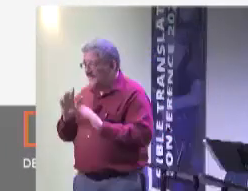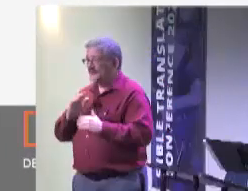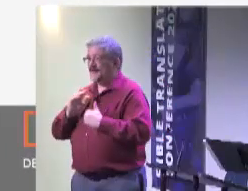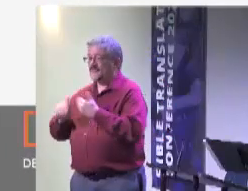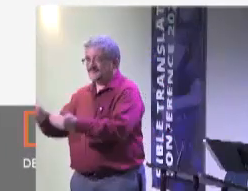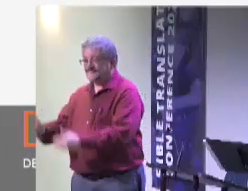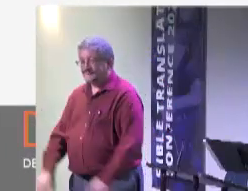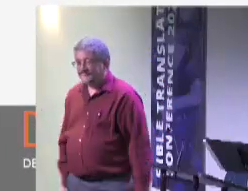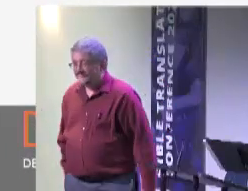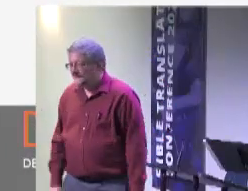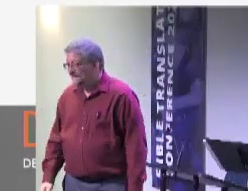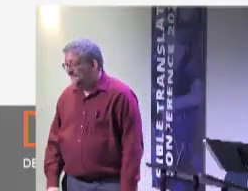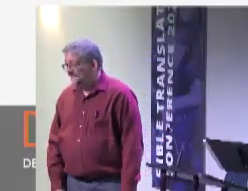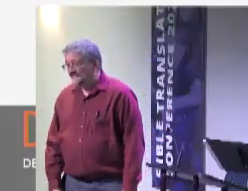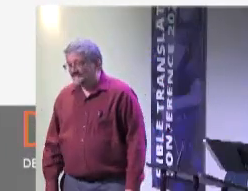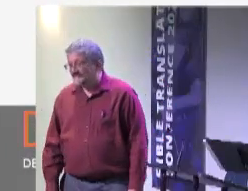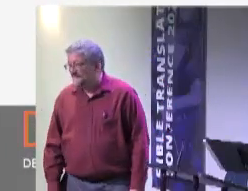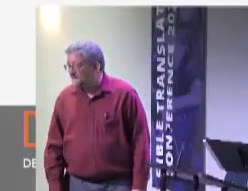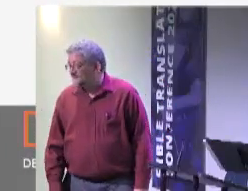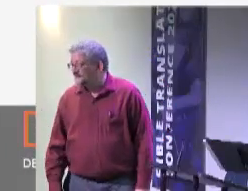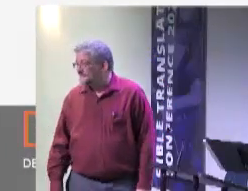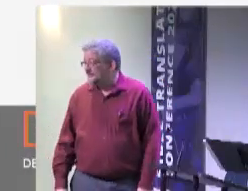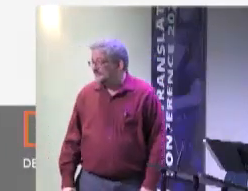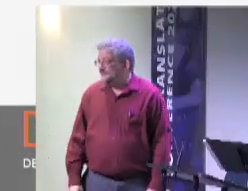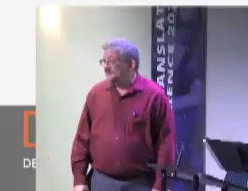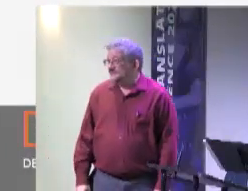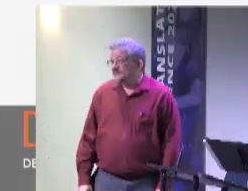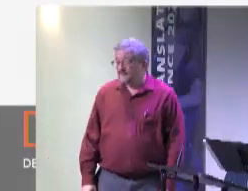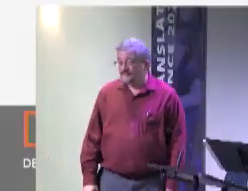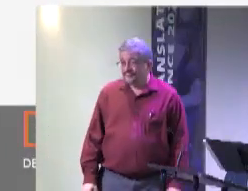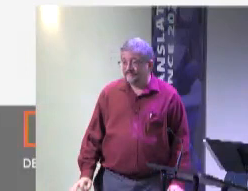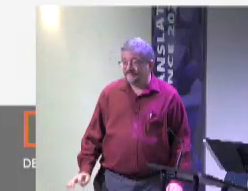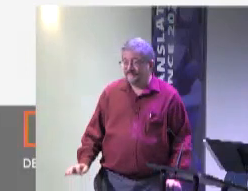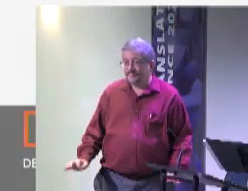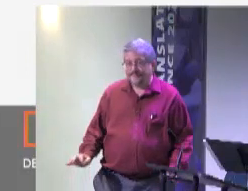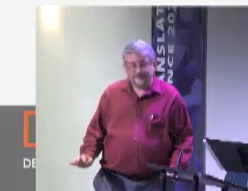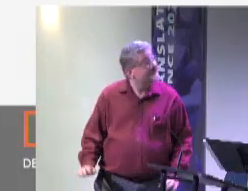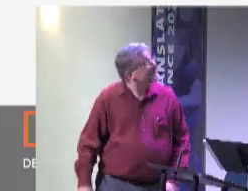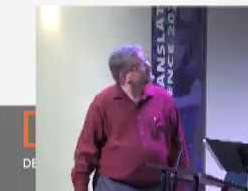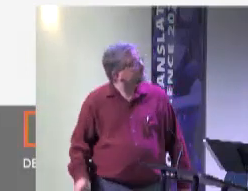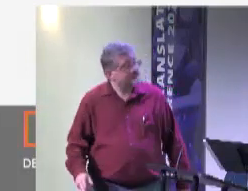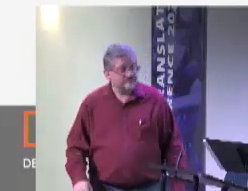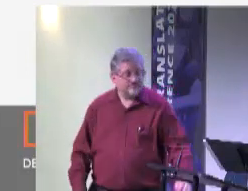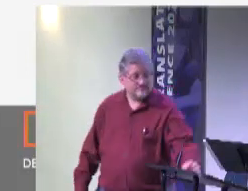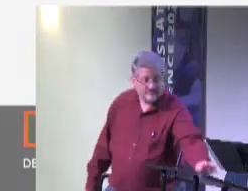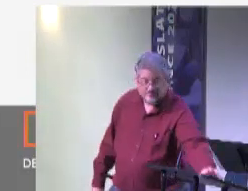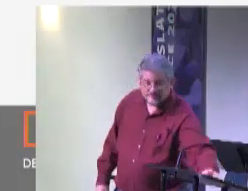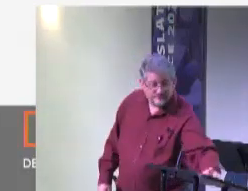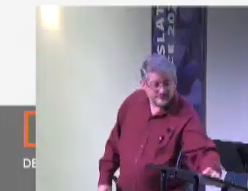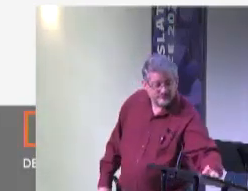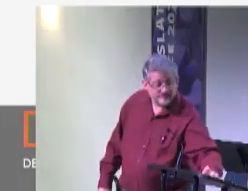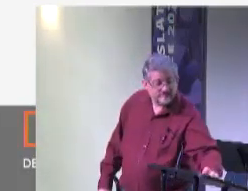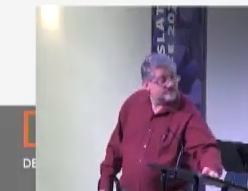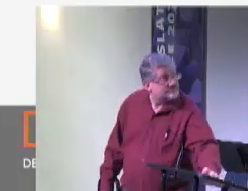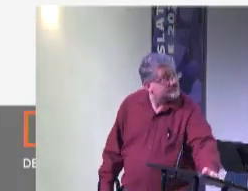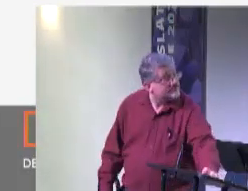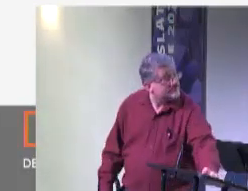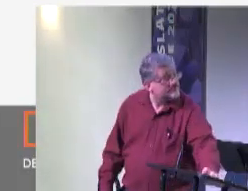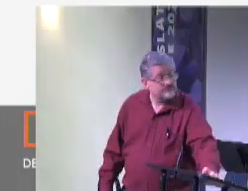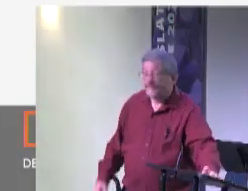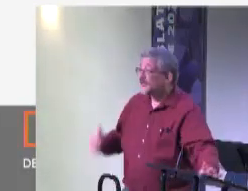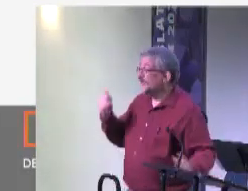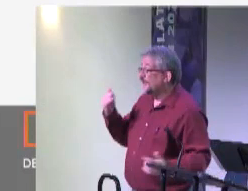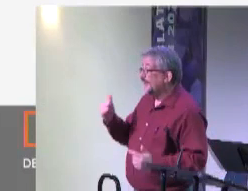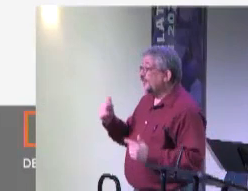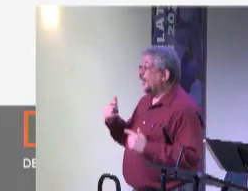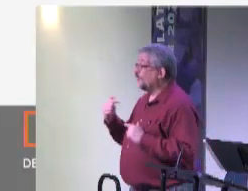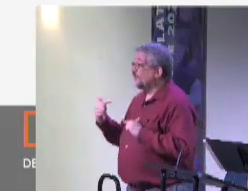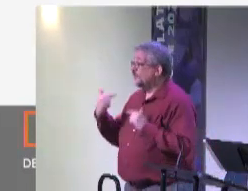Any questions? Looks like we're good.